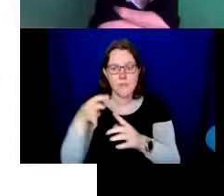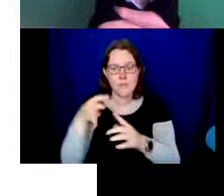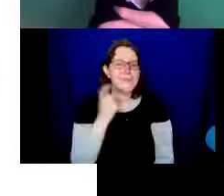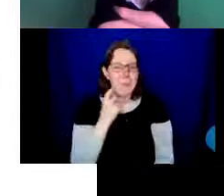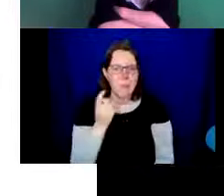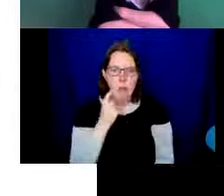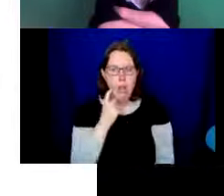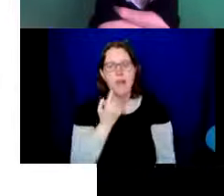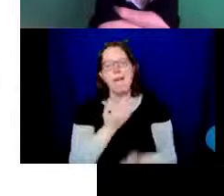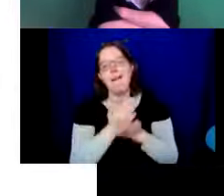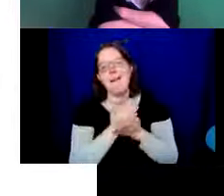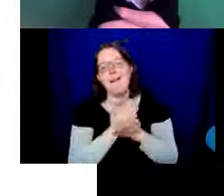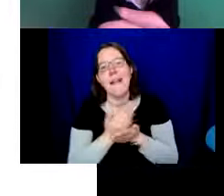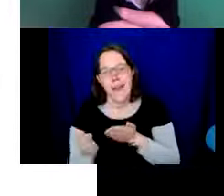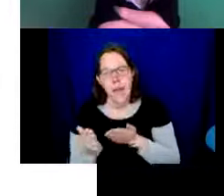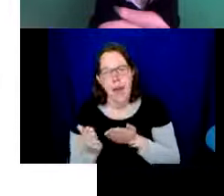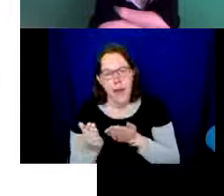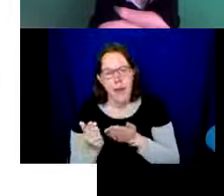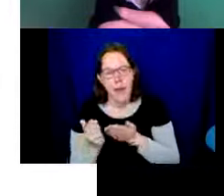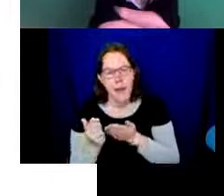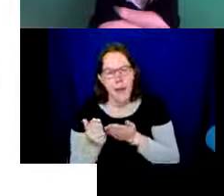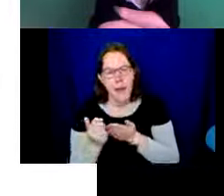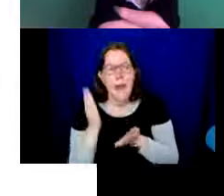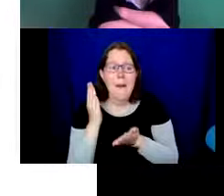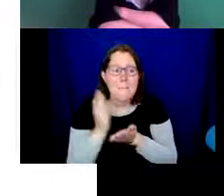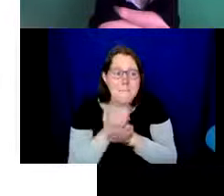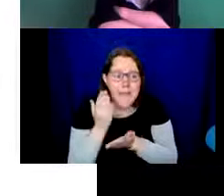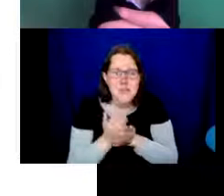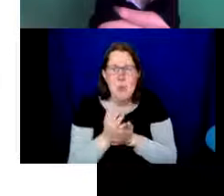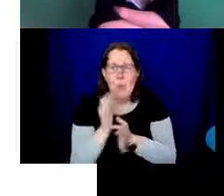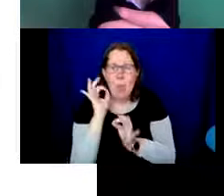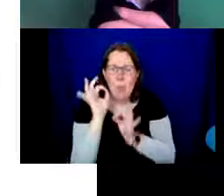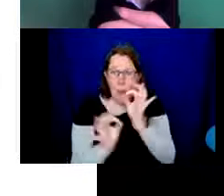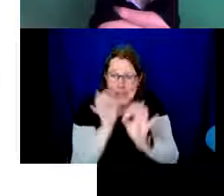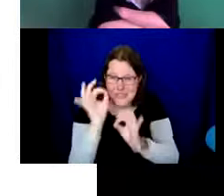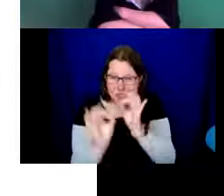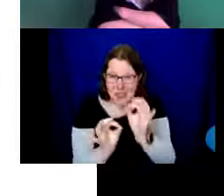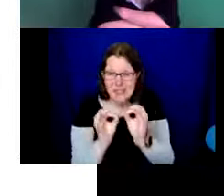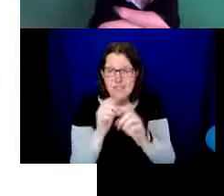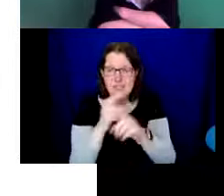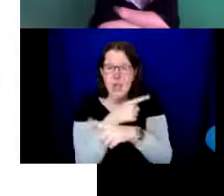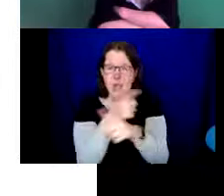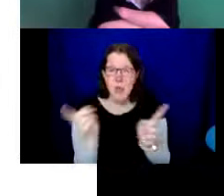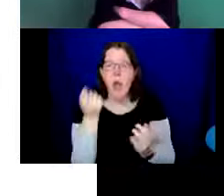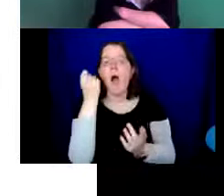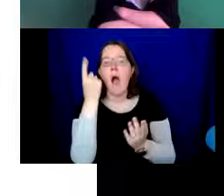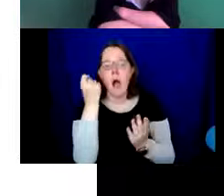look at the questions we're asking look at the way we've brochure and what each gallery is offering